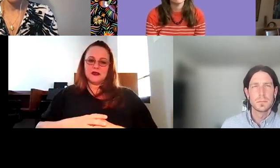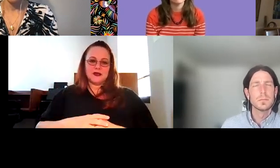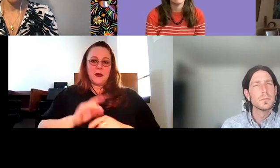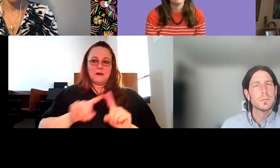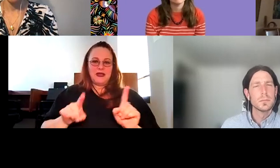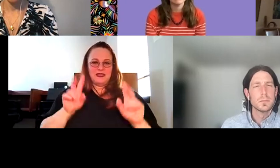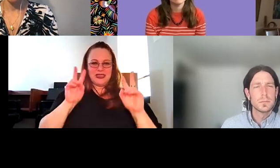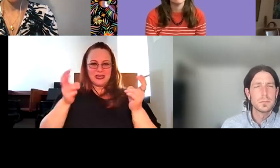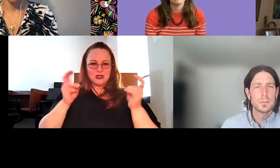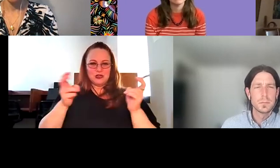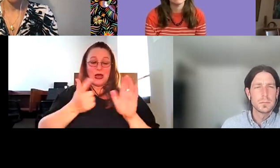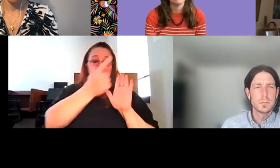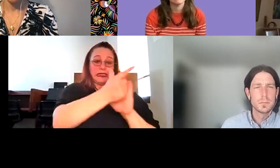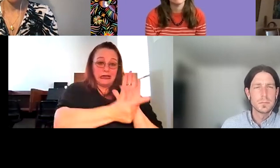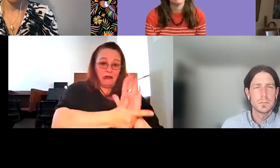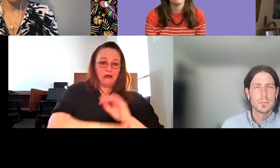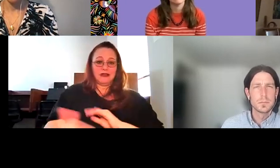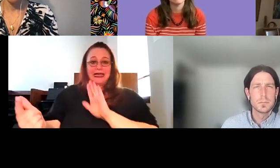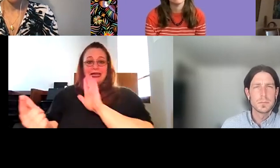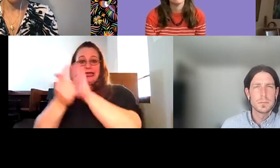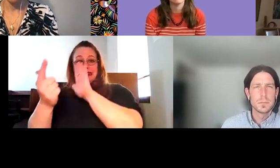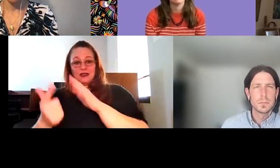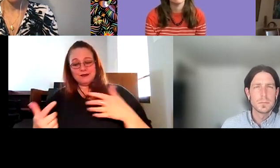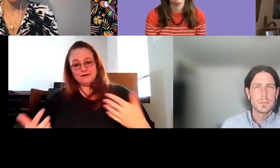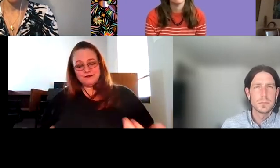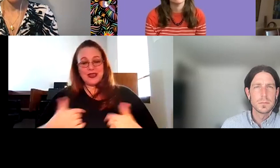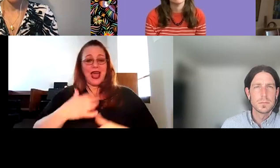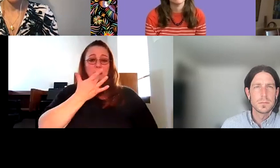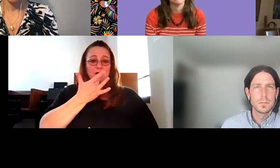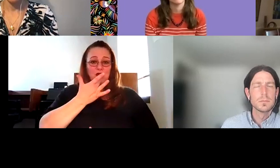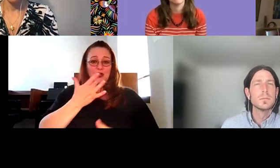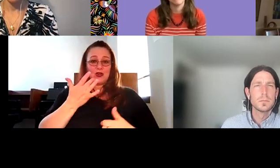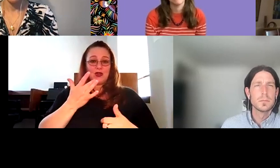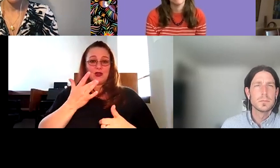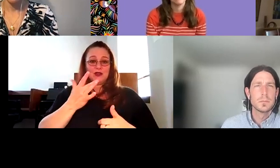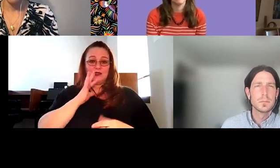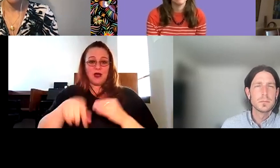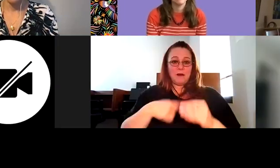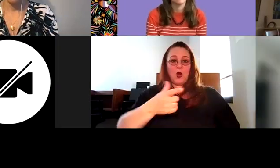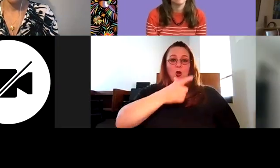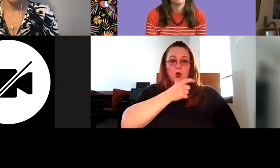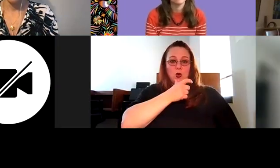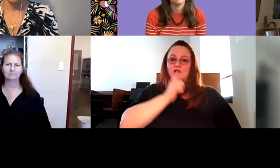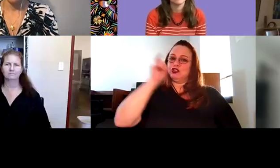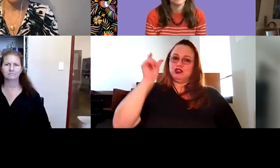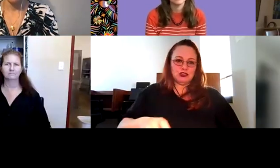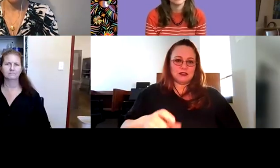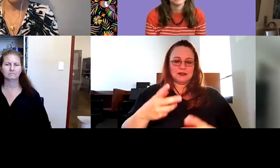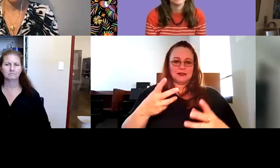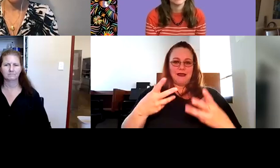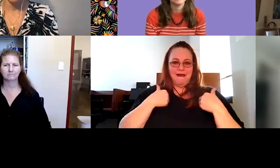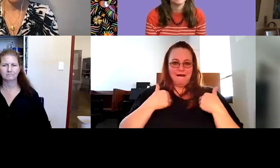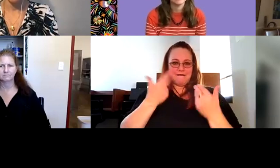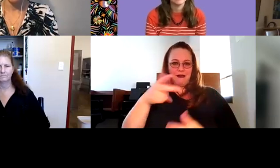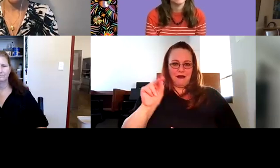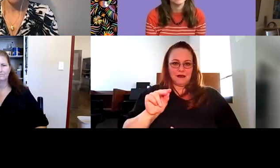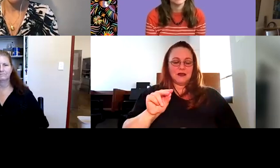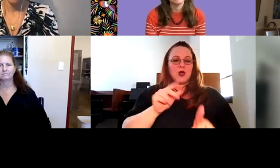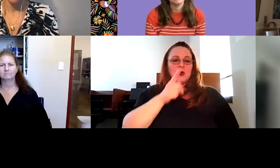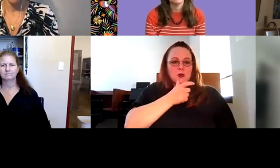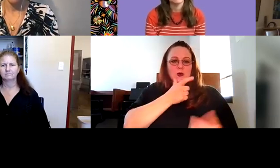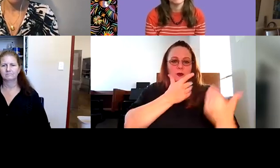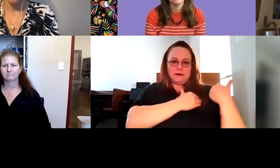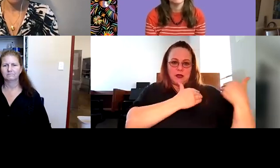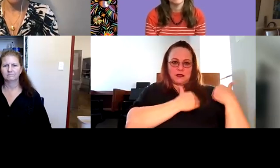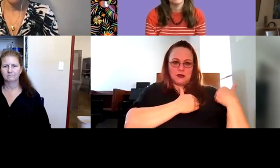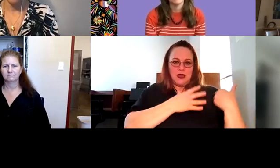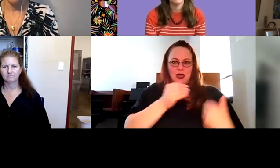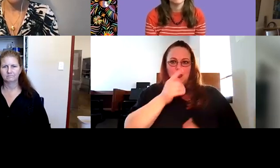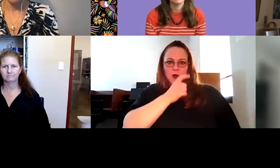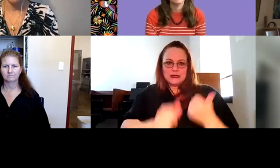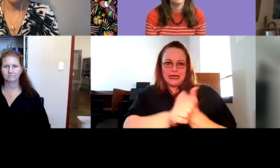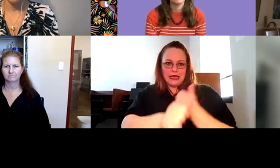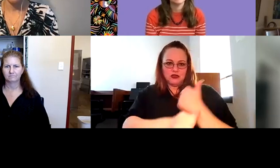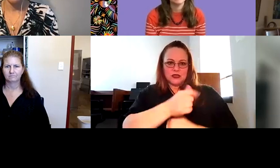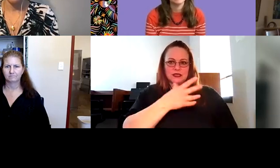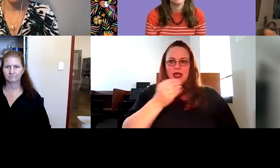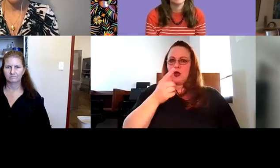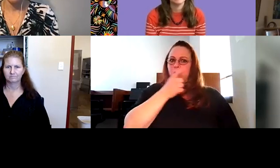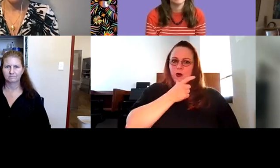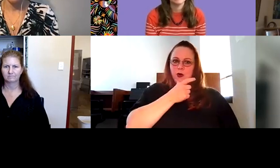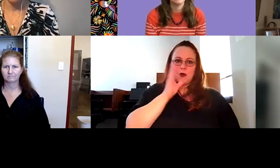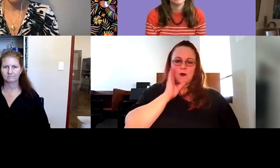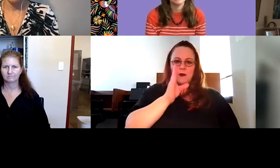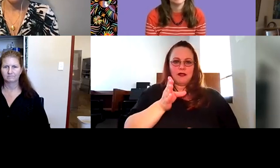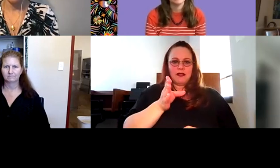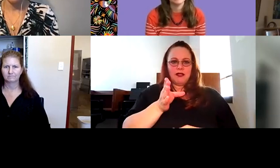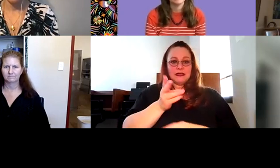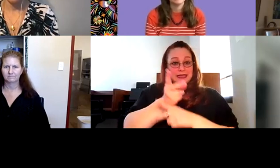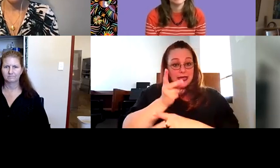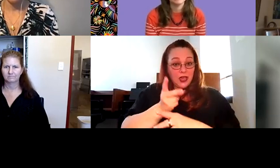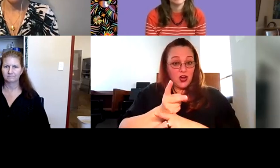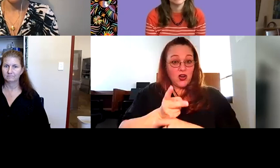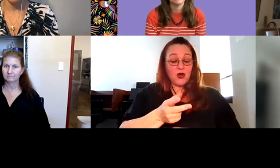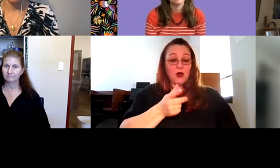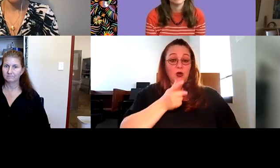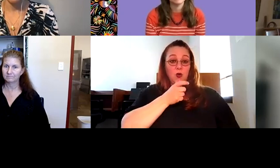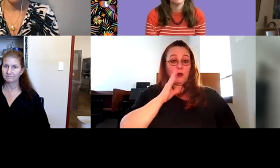Robyn Thomas: thing, you know. I like to talk more about people who shouldn't have guns right? So it's. I think there's a more interesting question about who is responsible and who is dangerous, and who is going to take care, and you know, behave in a way I mean